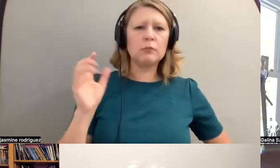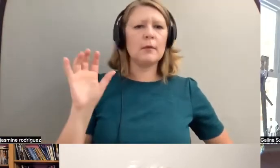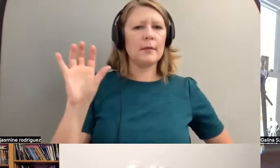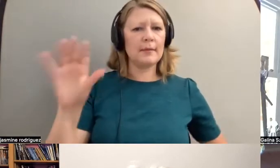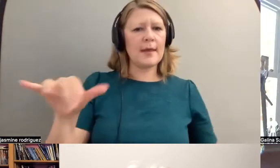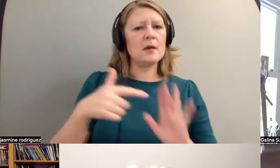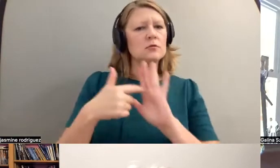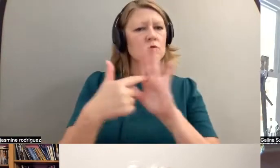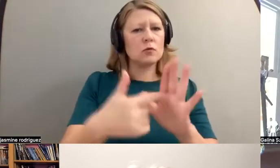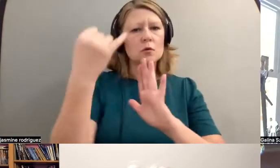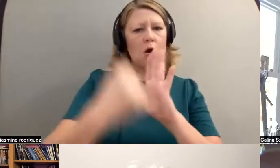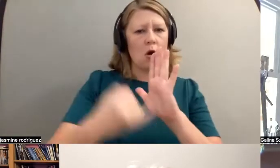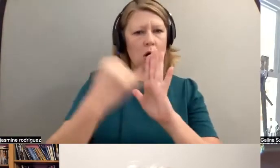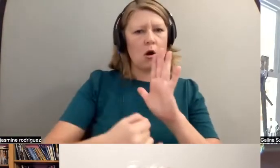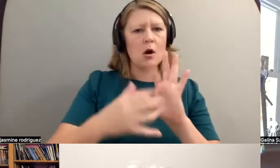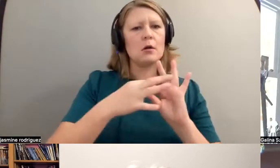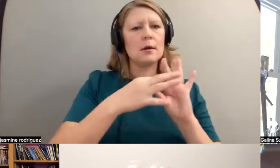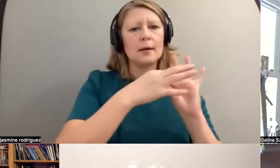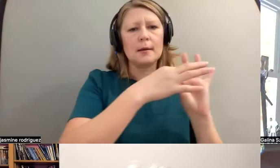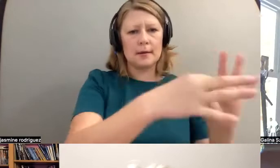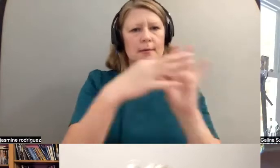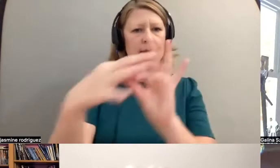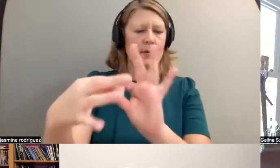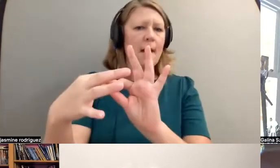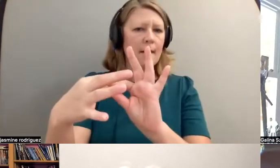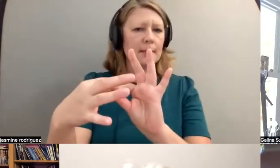connecting, has a common connection in human beings.